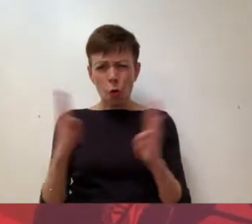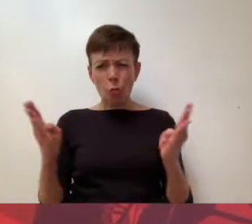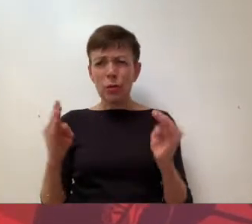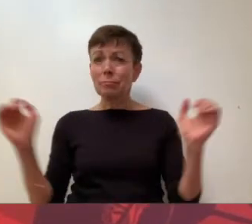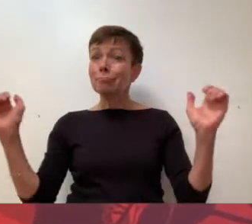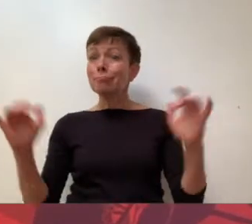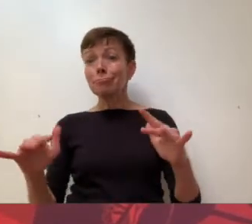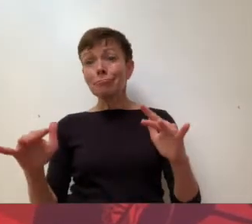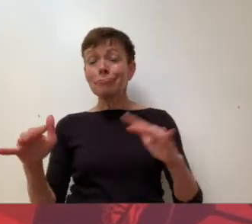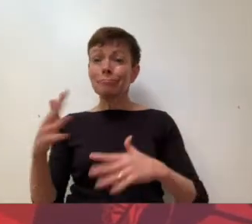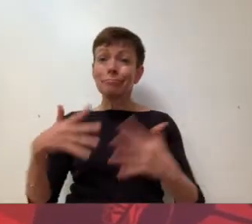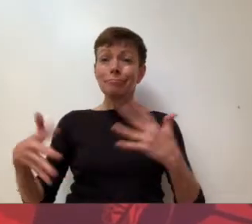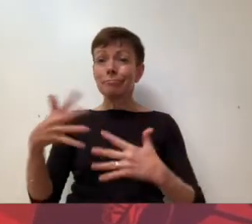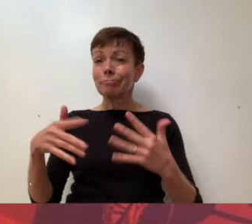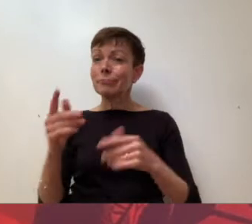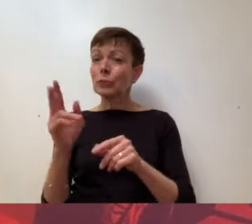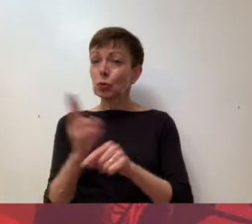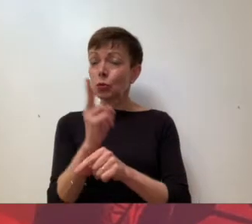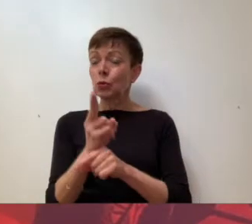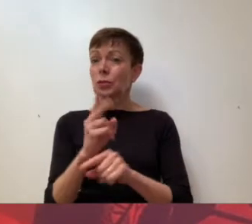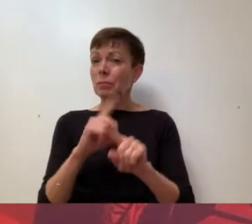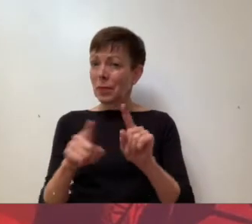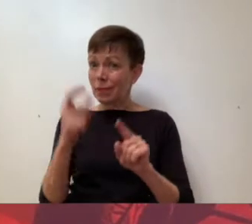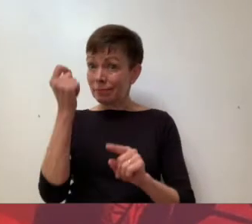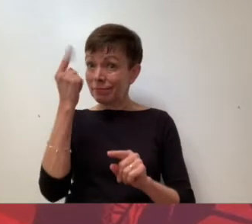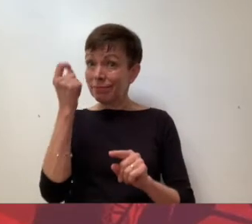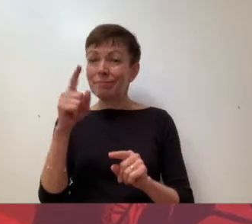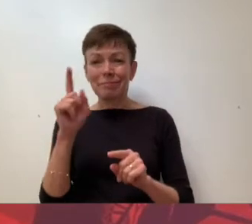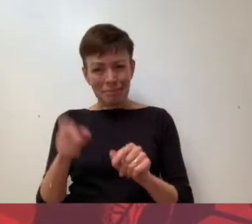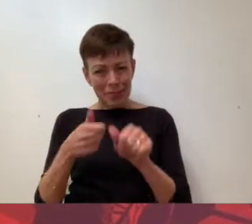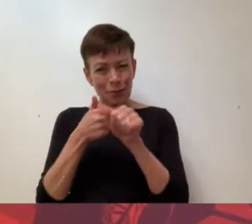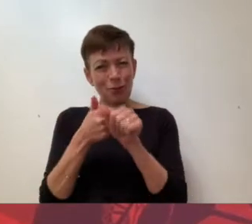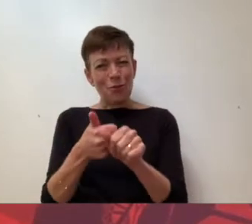Community sport fields and open park spaces continue to remain open for spontaneous use,